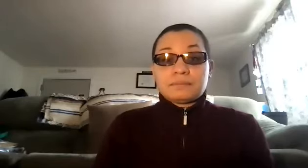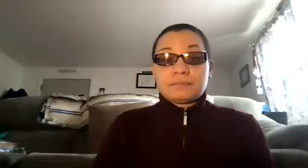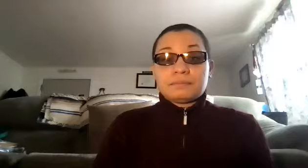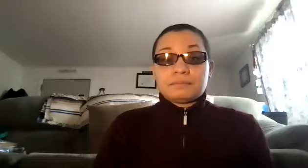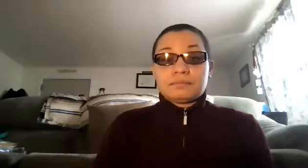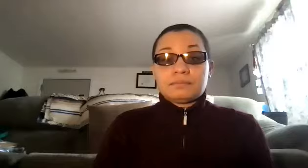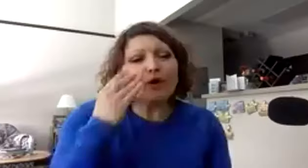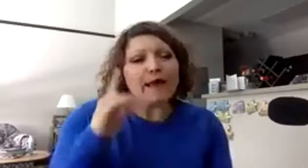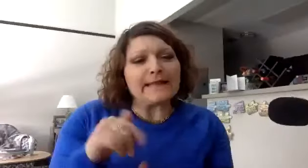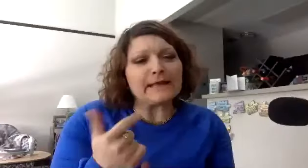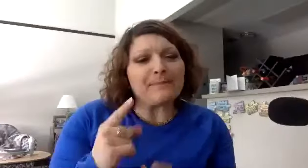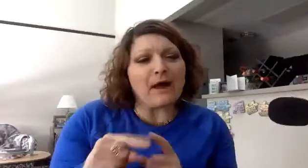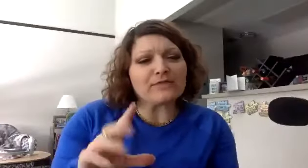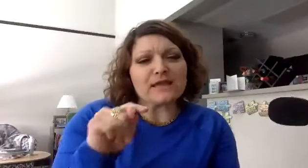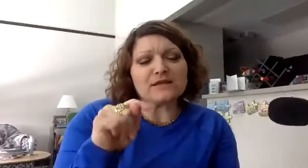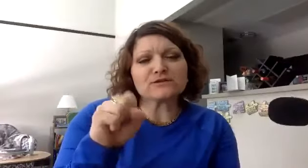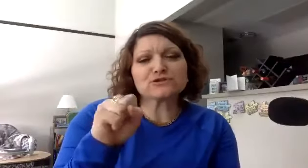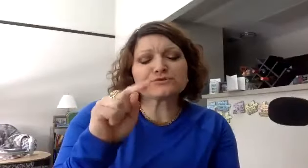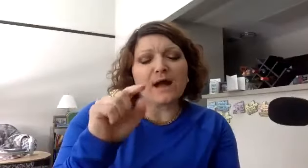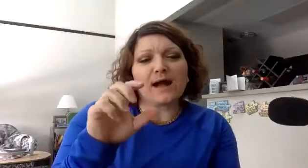And do you know anything about the strobe